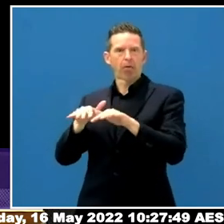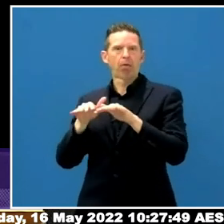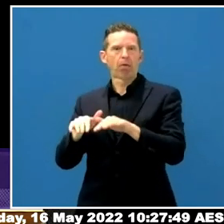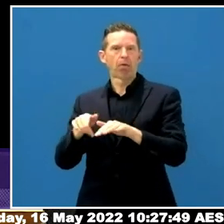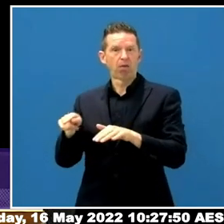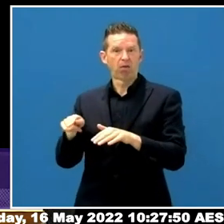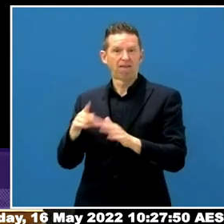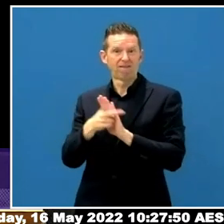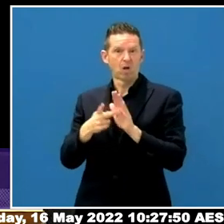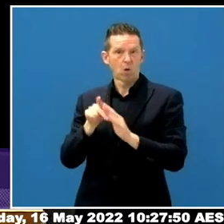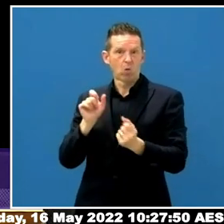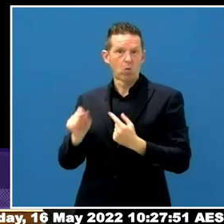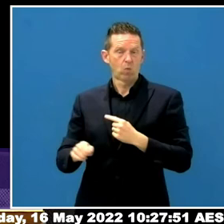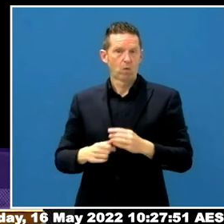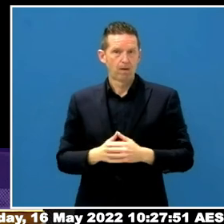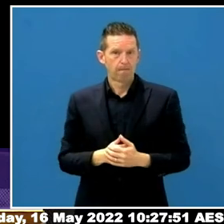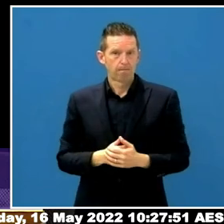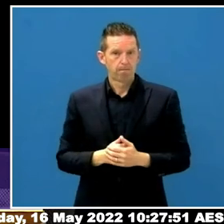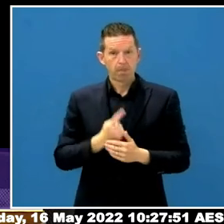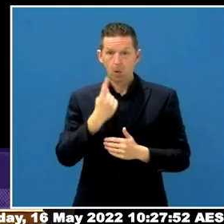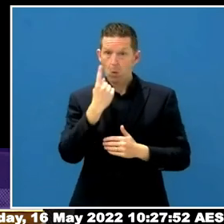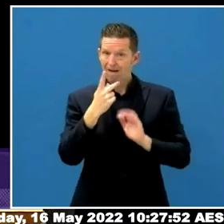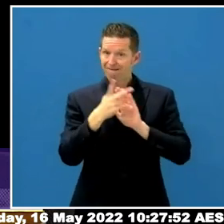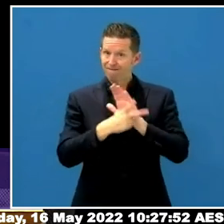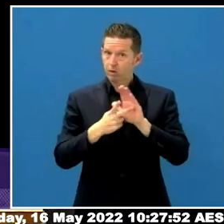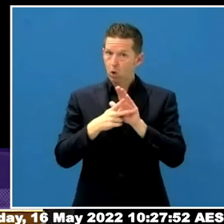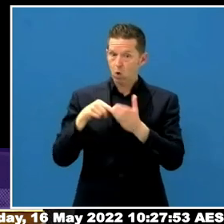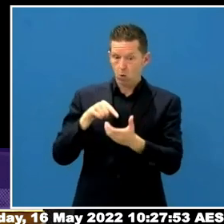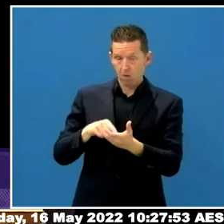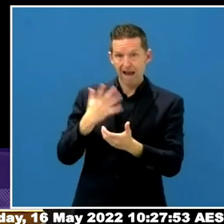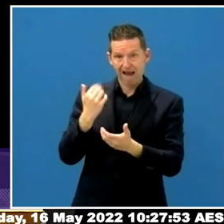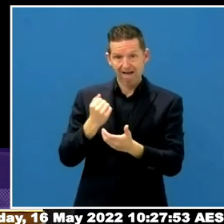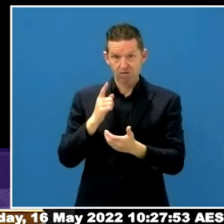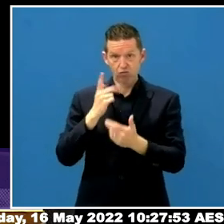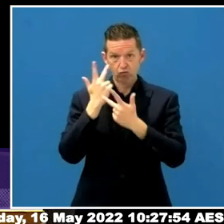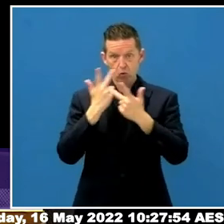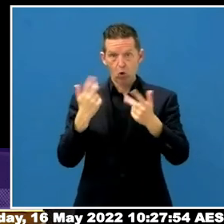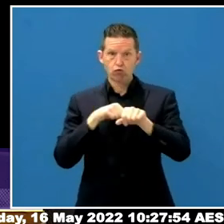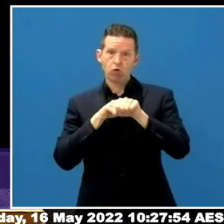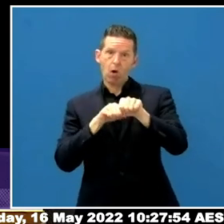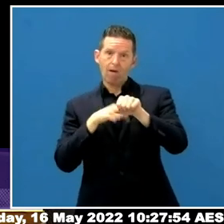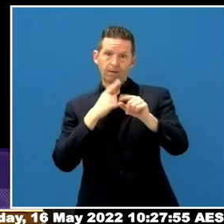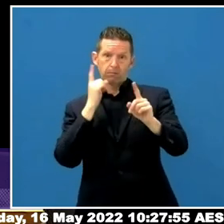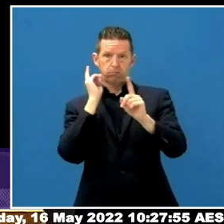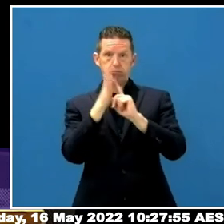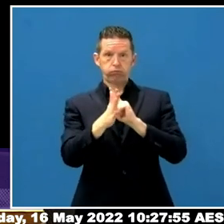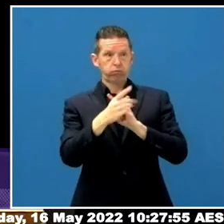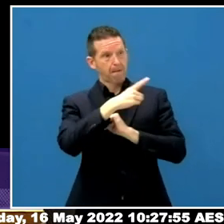In one video clip he is seen driving past McDonald's with Jason in the vehicle,